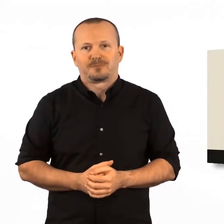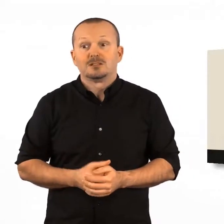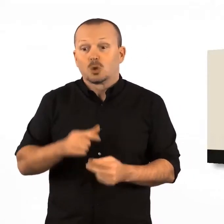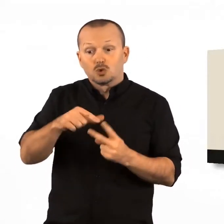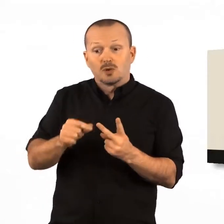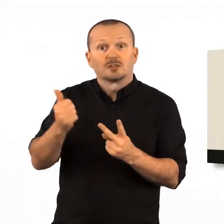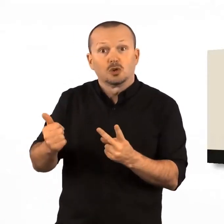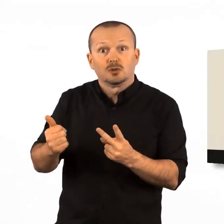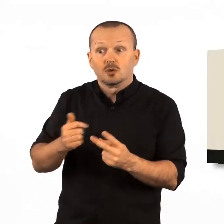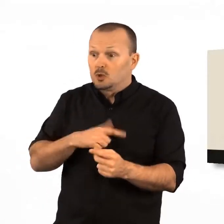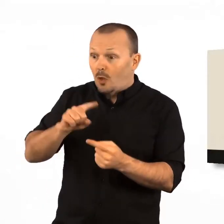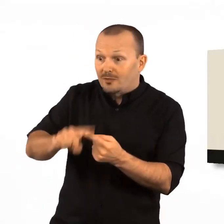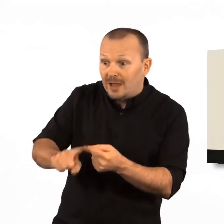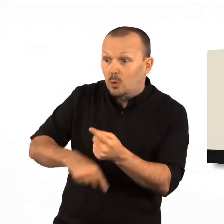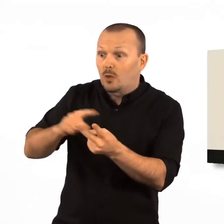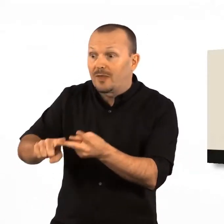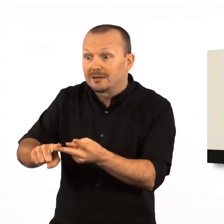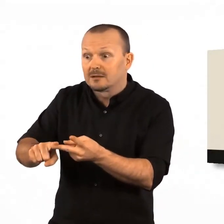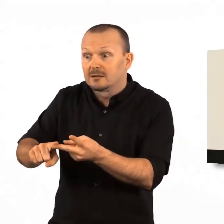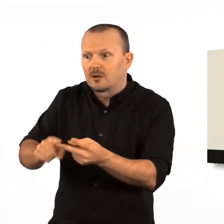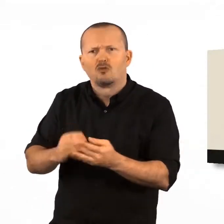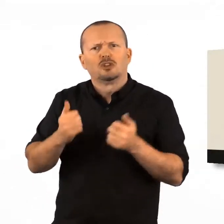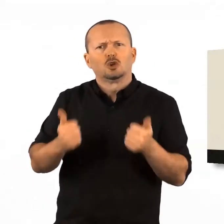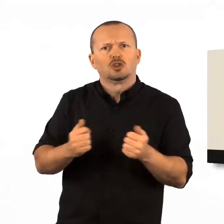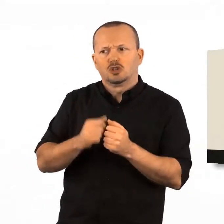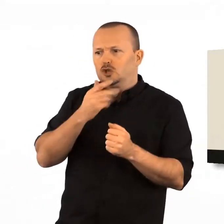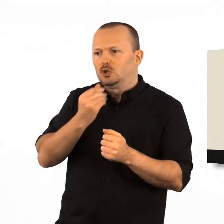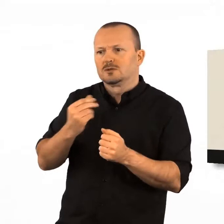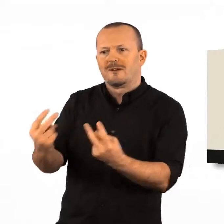want this? Do you want this ? Really good because you can use those visuals as well